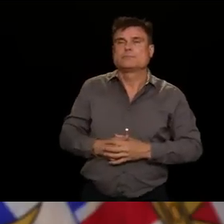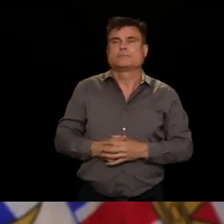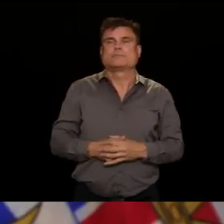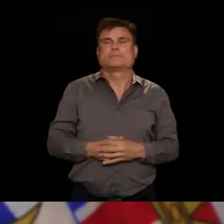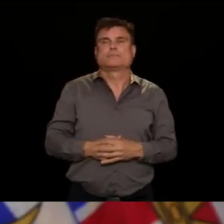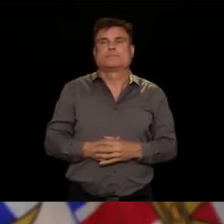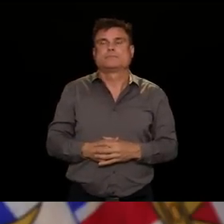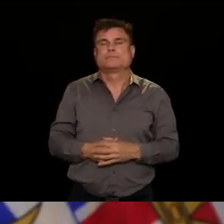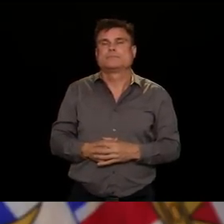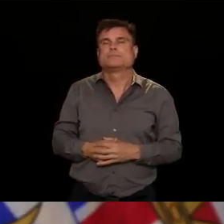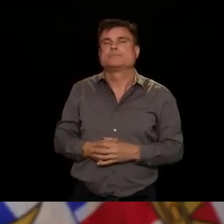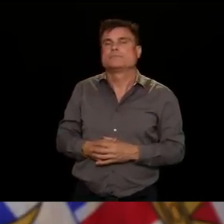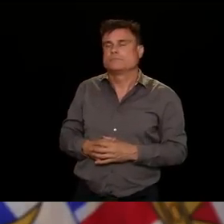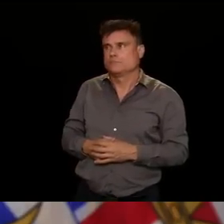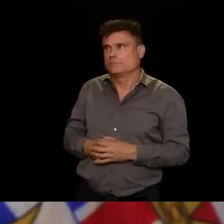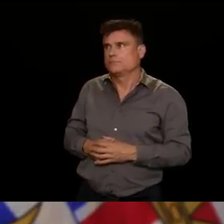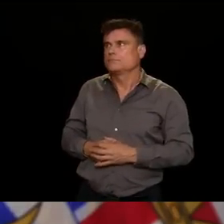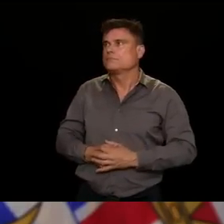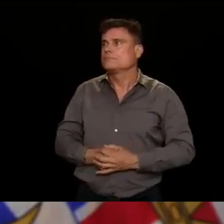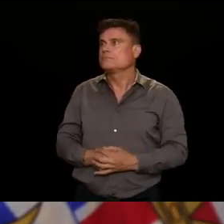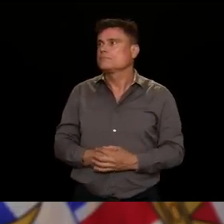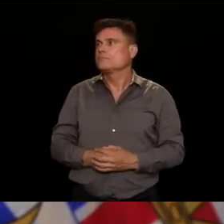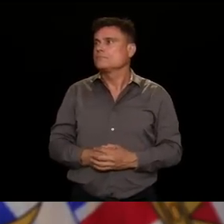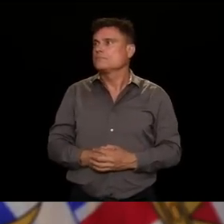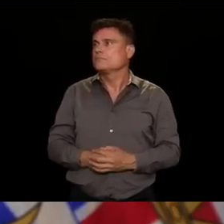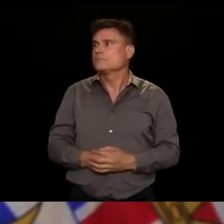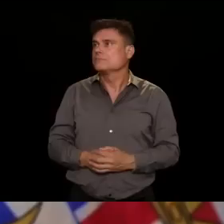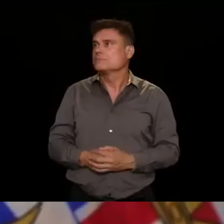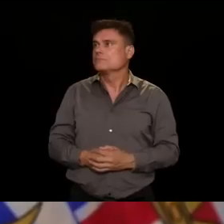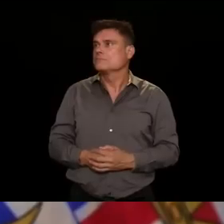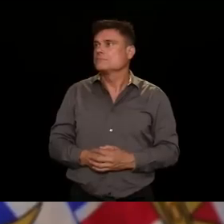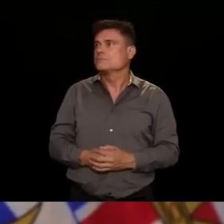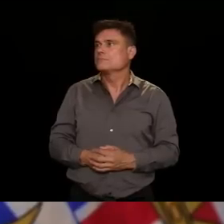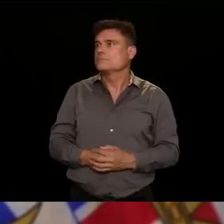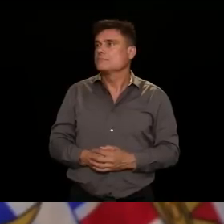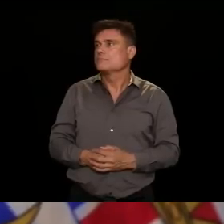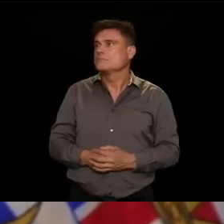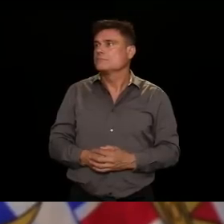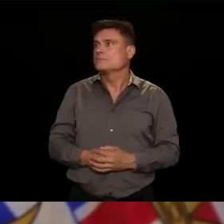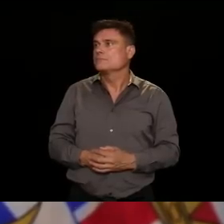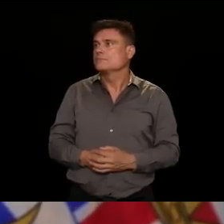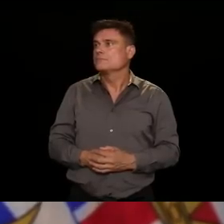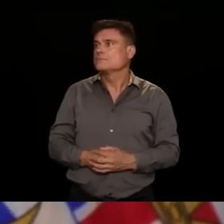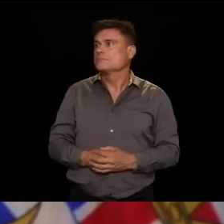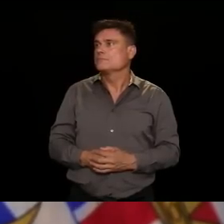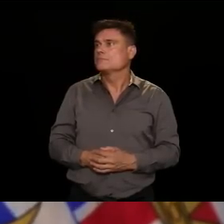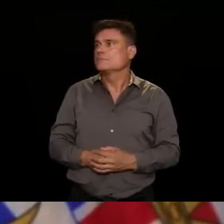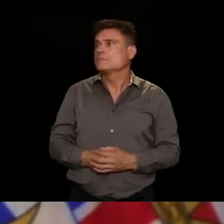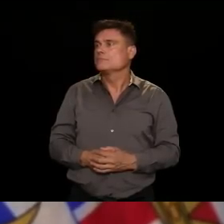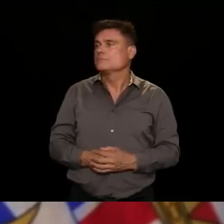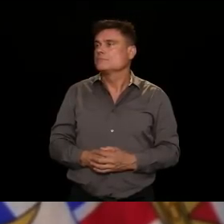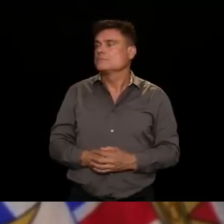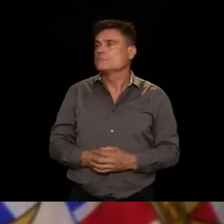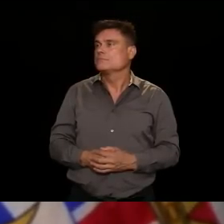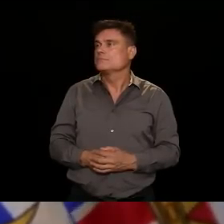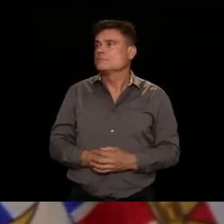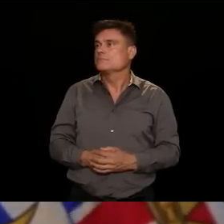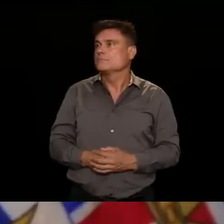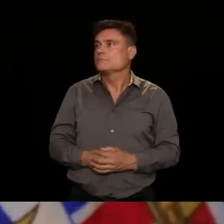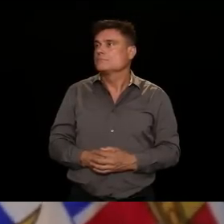, if we could get a response in French , the overall idea behind the 65% level. Thank you.